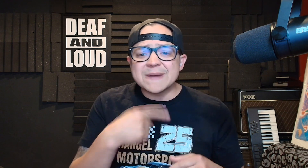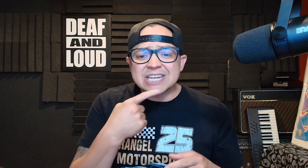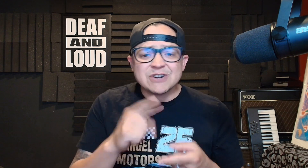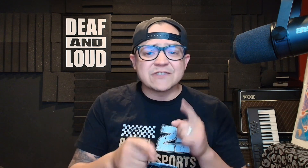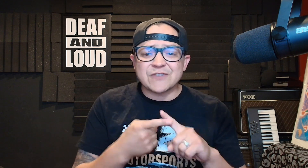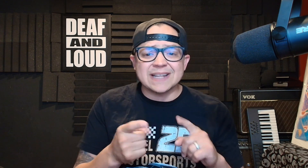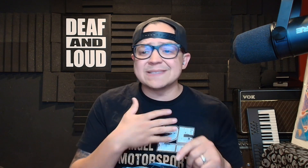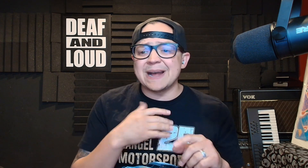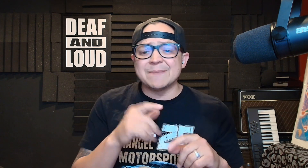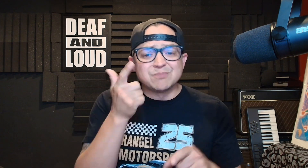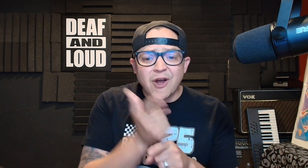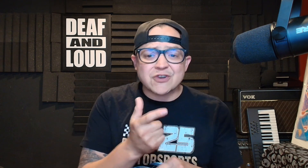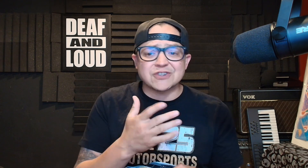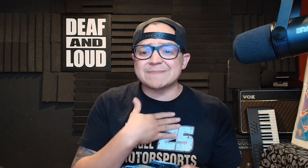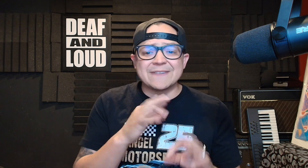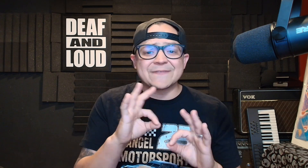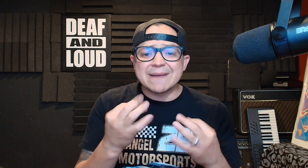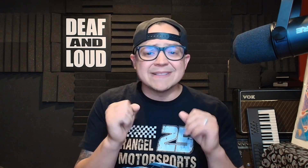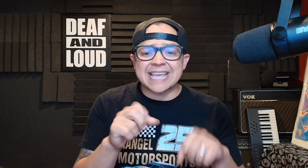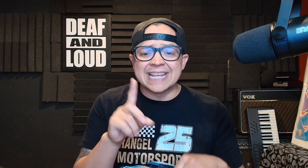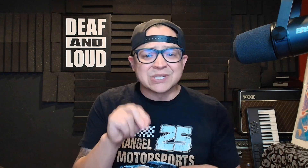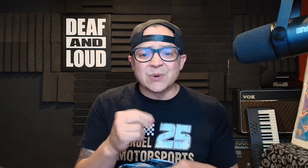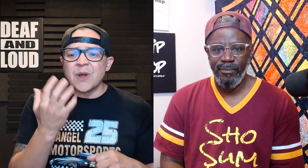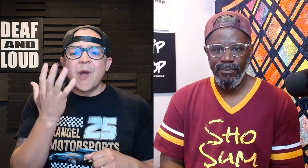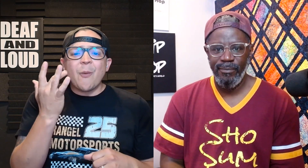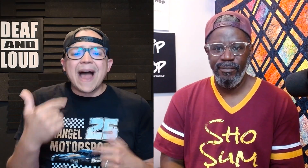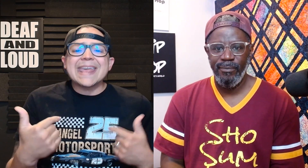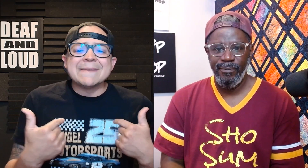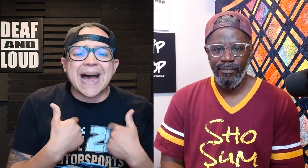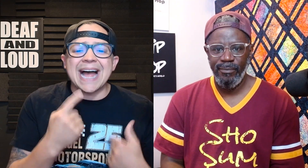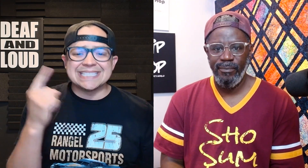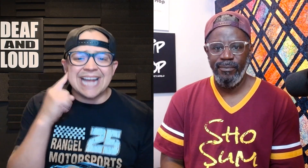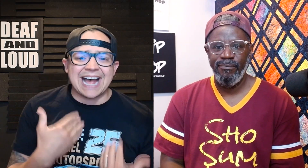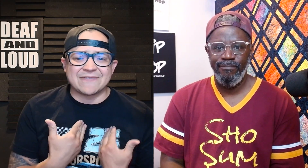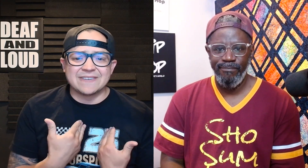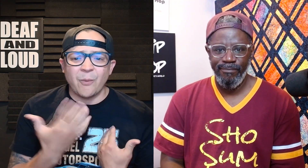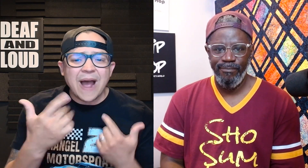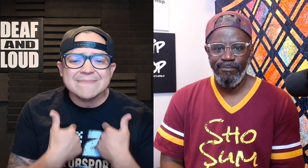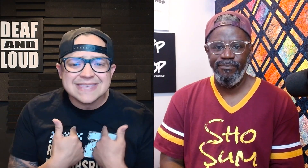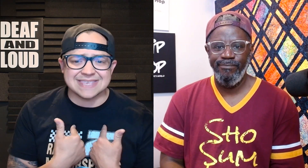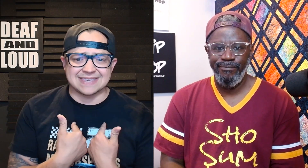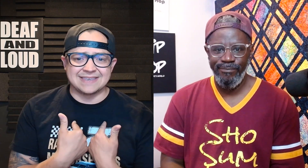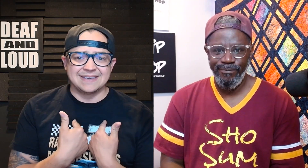my hearing friends, my brothers, my family can do. Why am I Deaf? Why me?